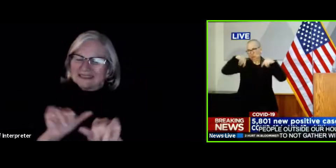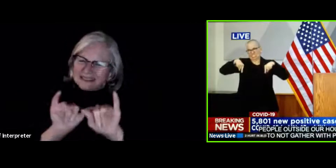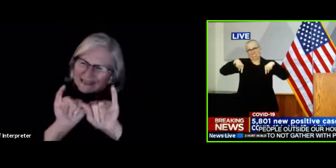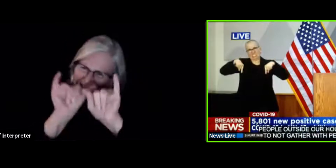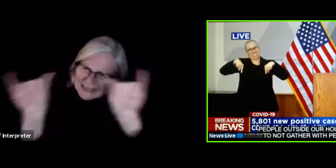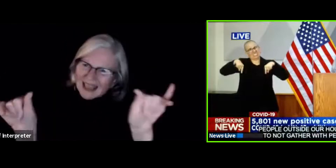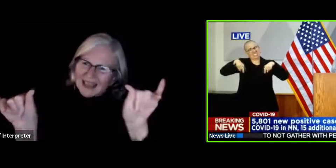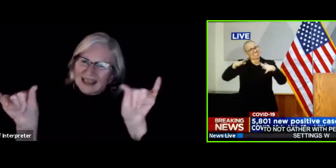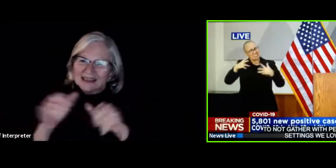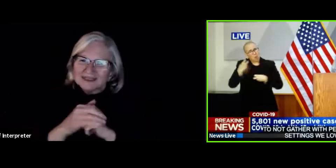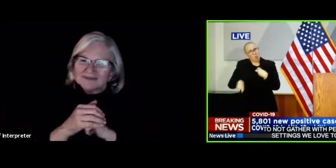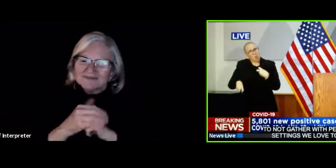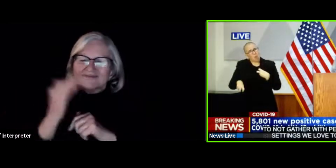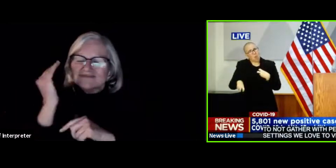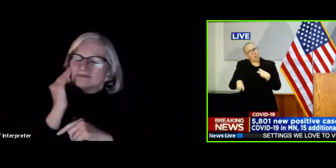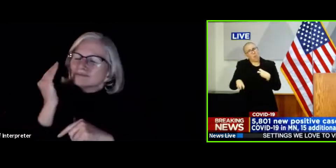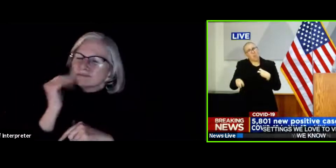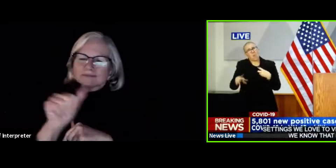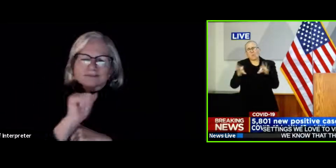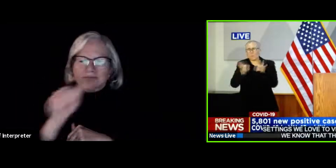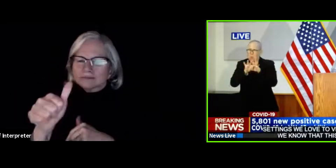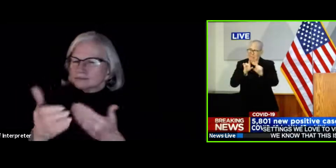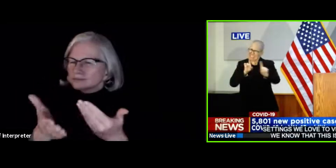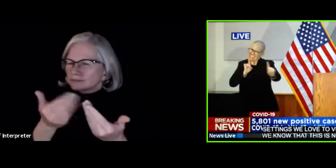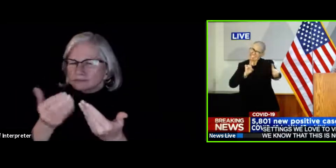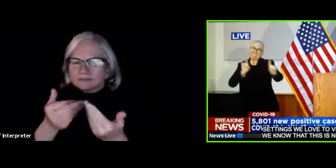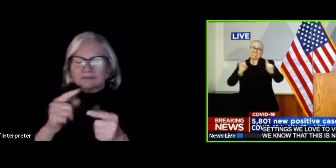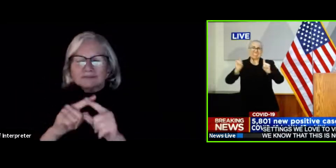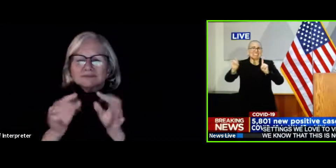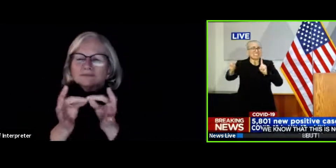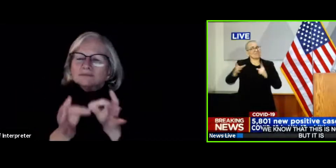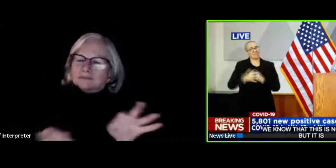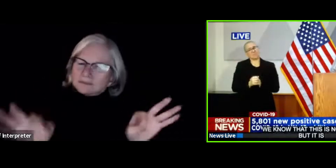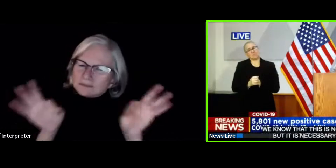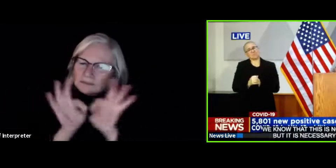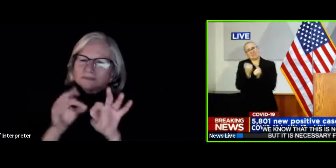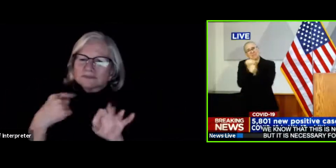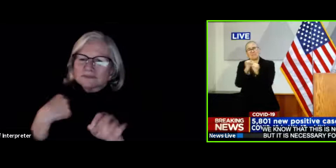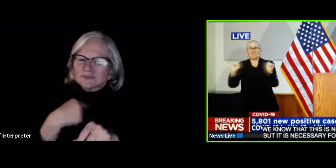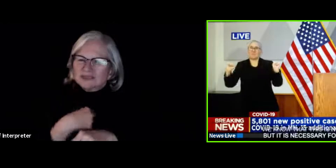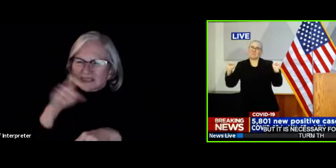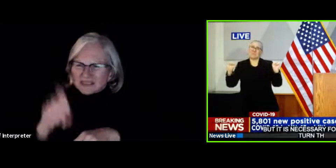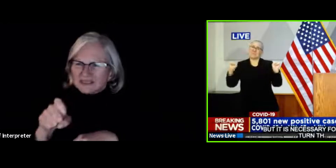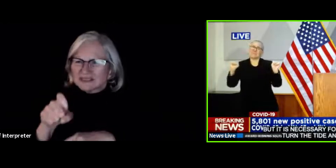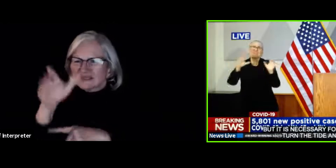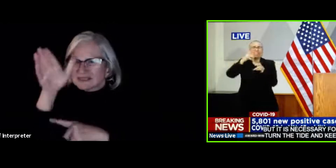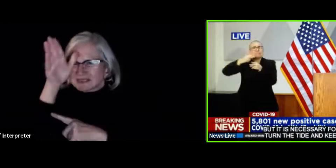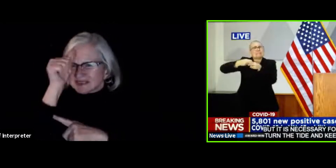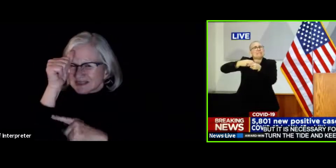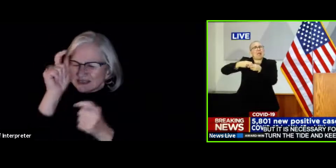KEEP EACH OTHER SAFE AND TAKE WHAT MIGHT BE TEMPORARY DATA TRENDS AND TURN THEM INTO SUSTAINABLE IMPROVEMENTS.